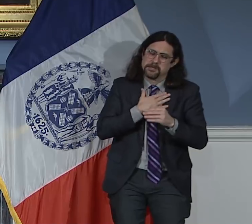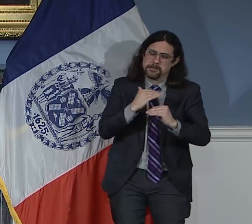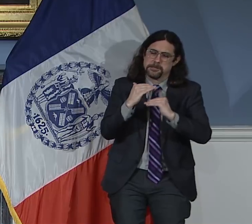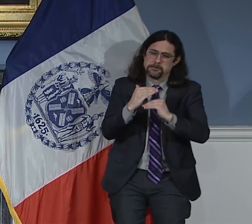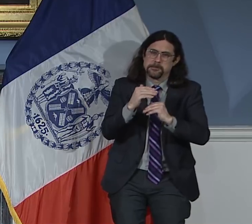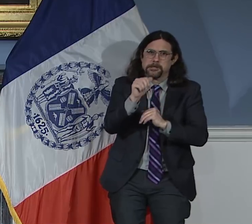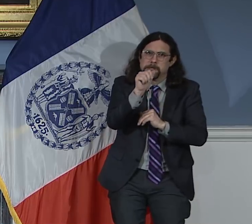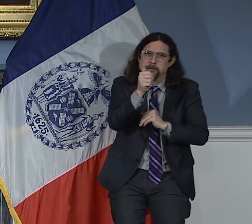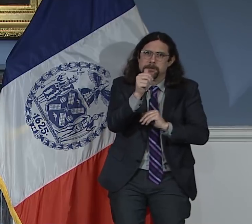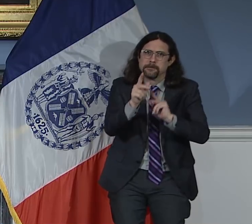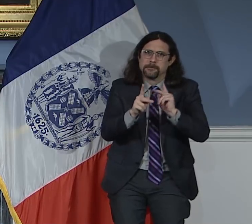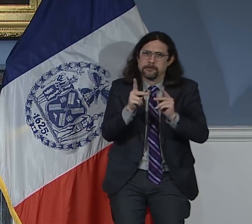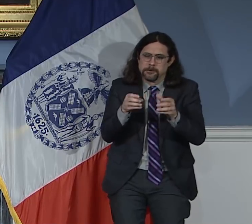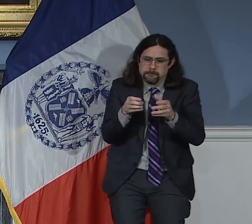APART OR ELSE YOU ARE CREATING A